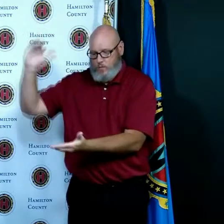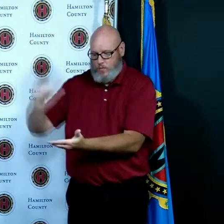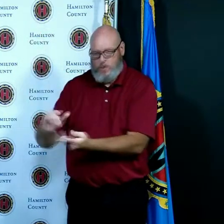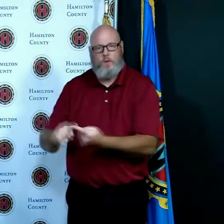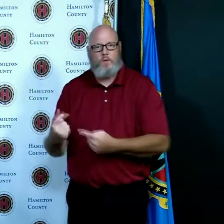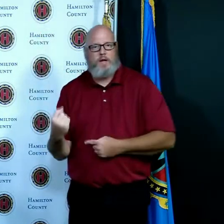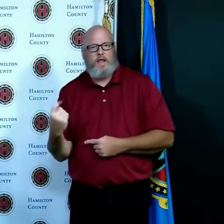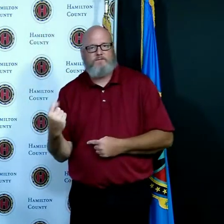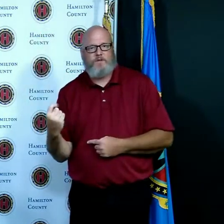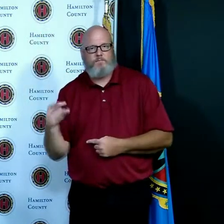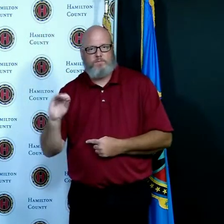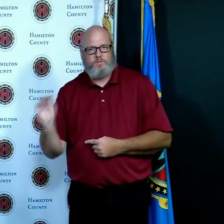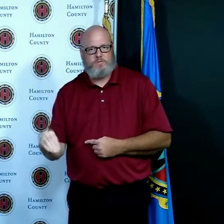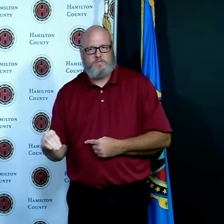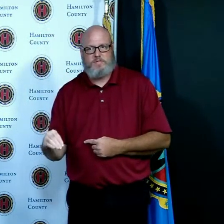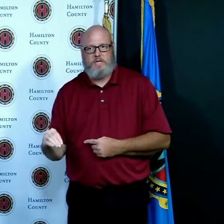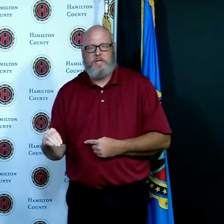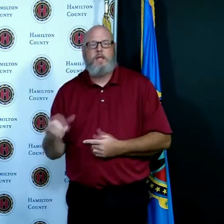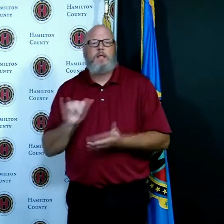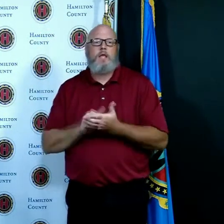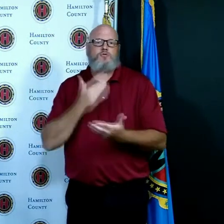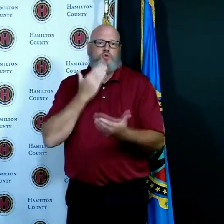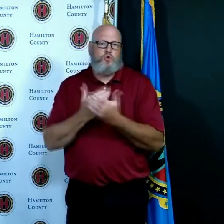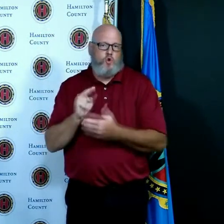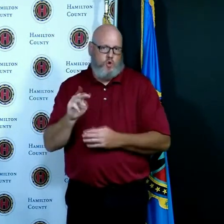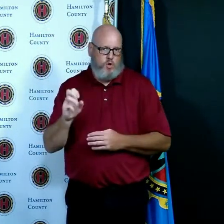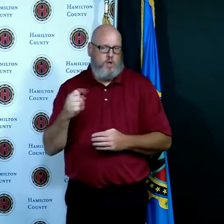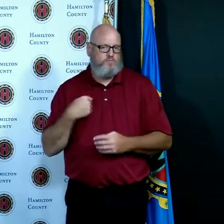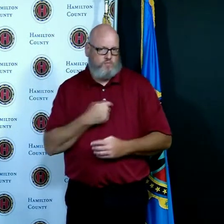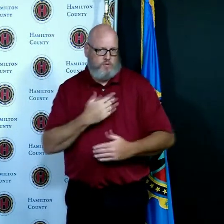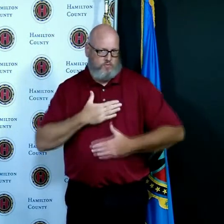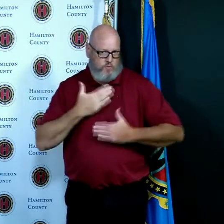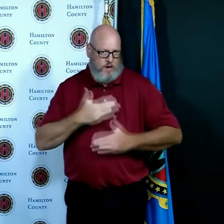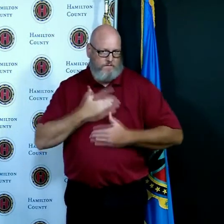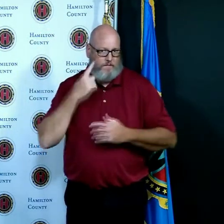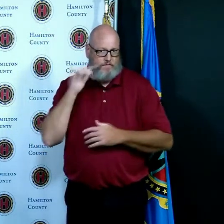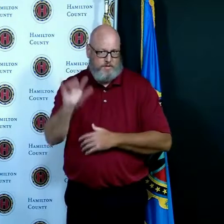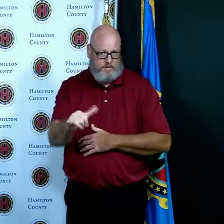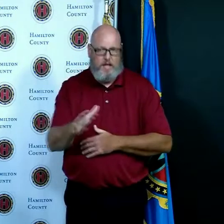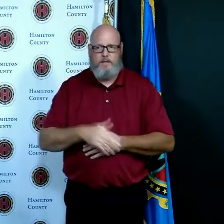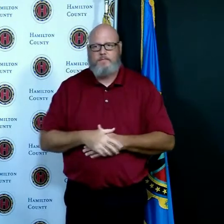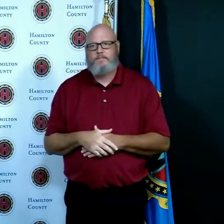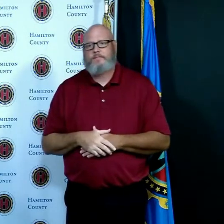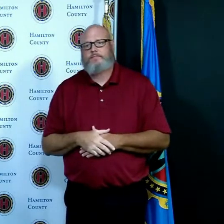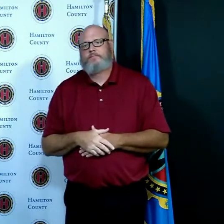County Commissioners have done and others have done to message this population are starting to be successful we still